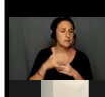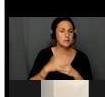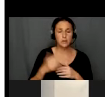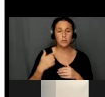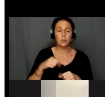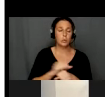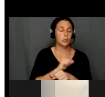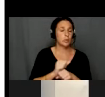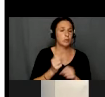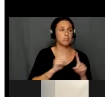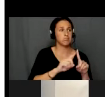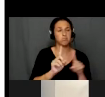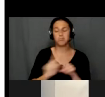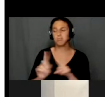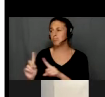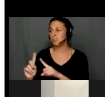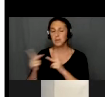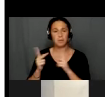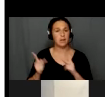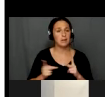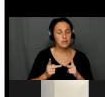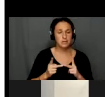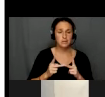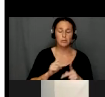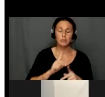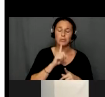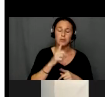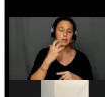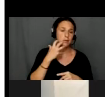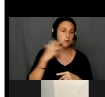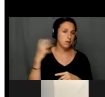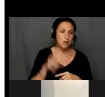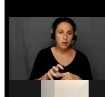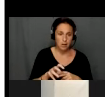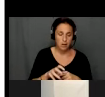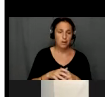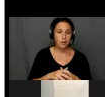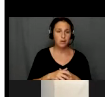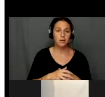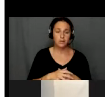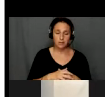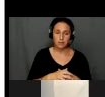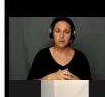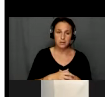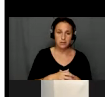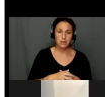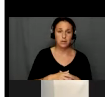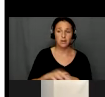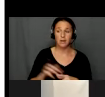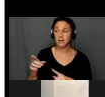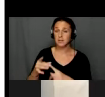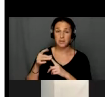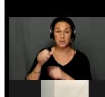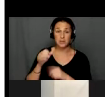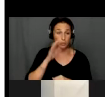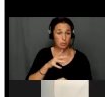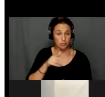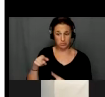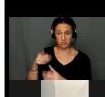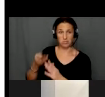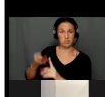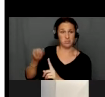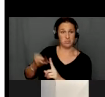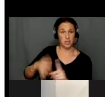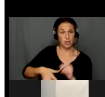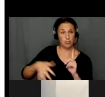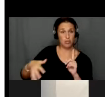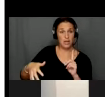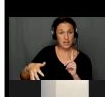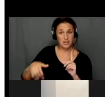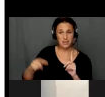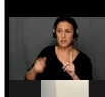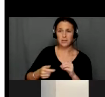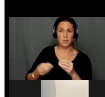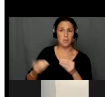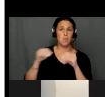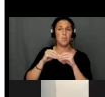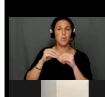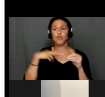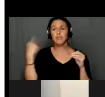Especially the women that are pregnant, they are the ones who are most at